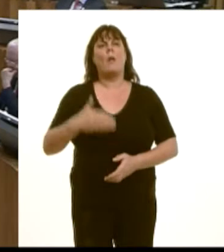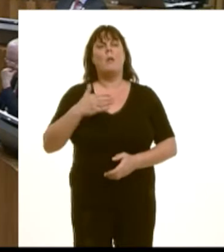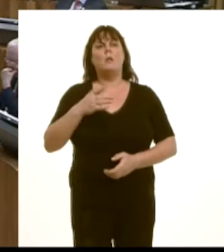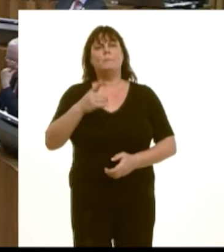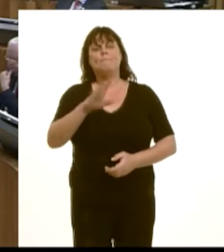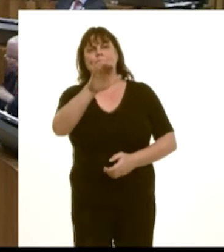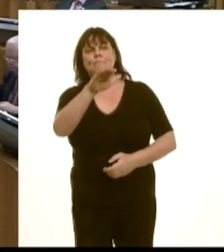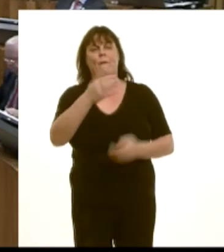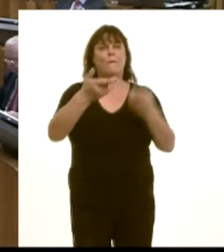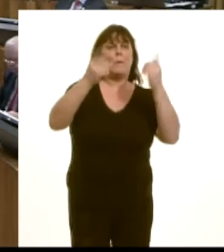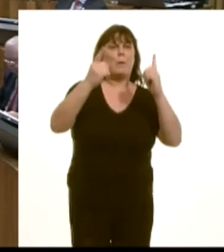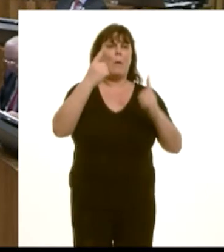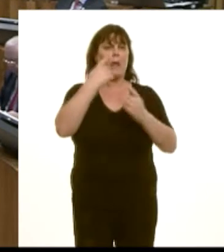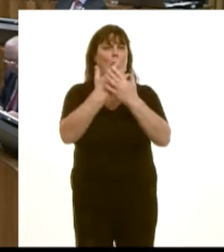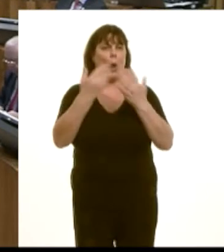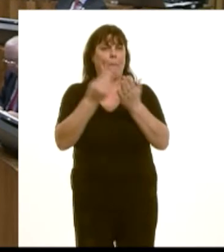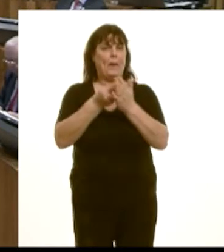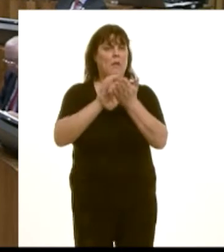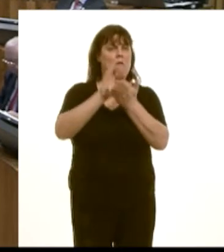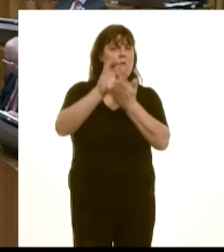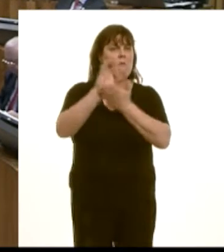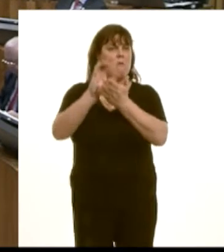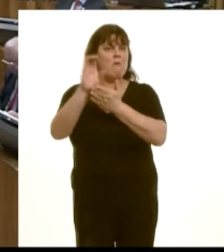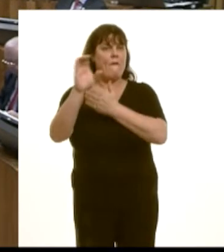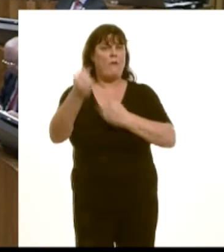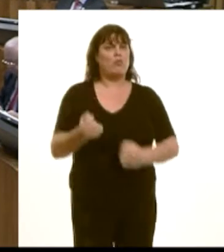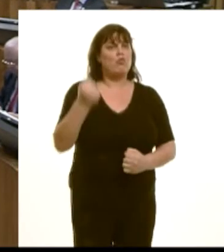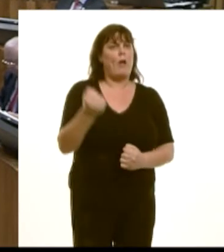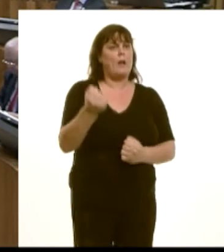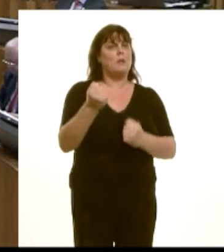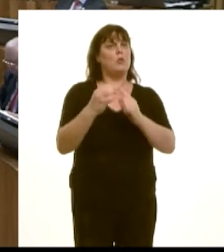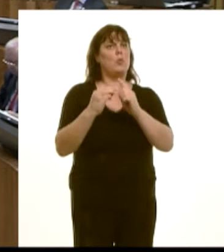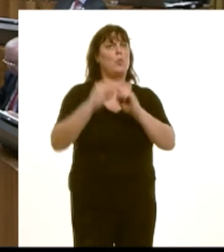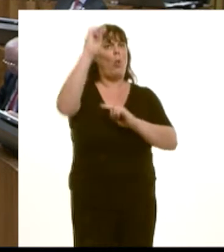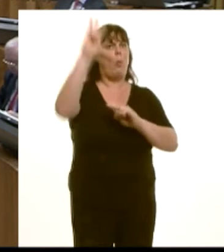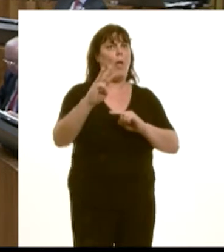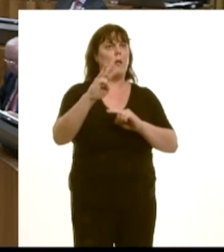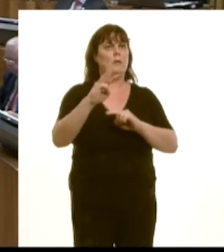significant investment in rail infrastructure in north Wales. The redoubling of the seven-mile